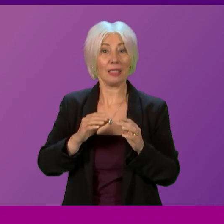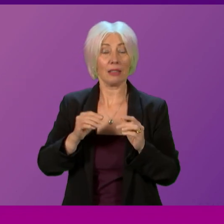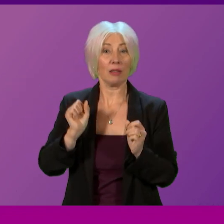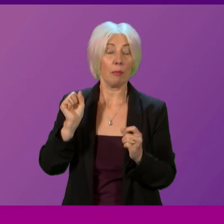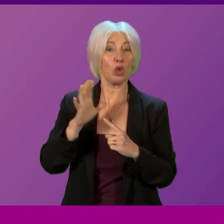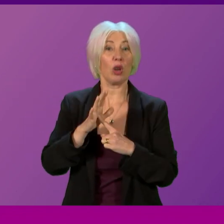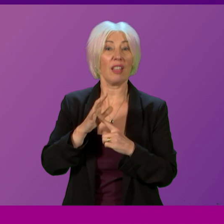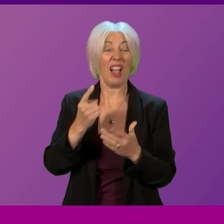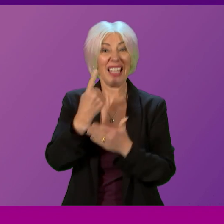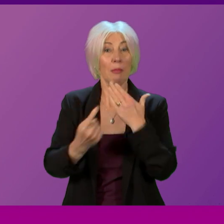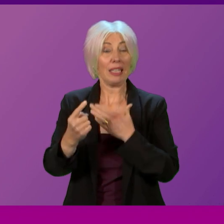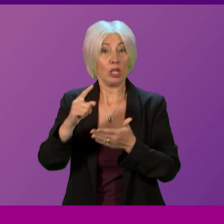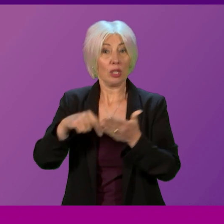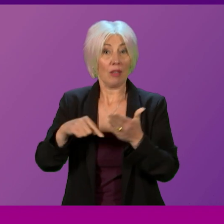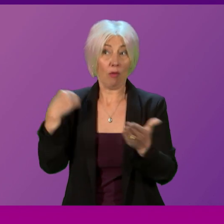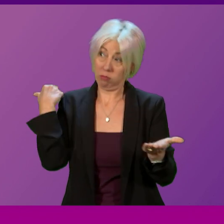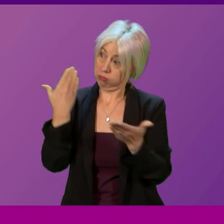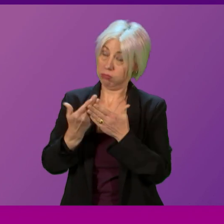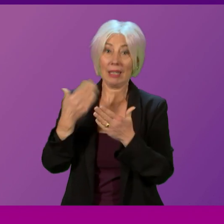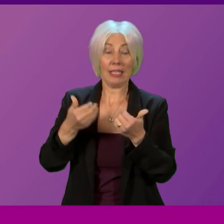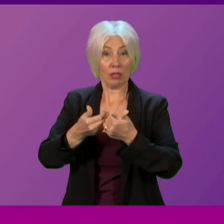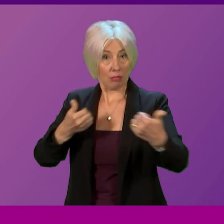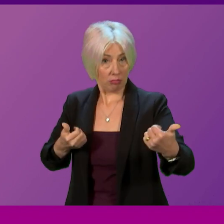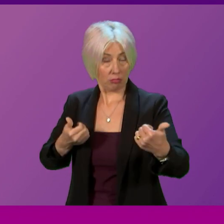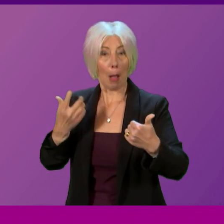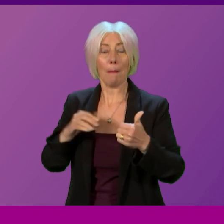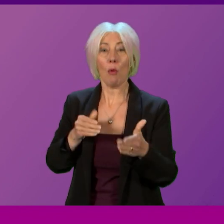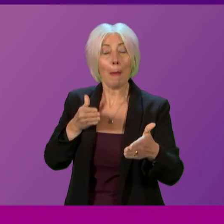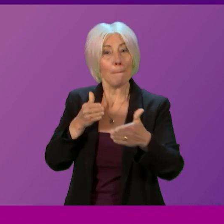referendum in the history of devolution, but it has been blocked from enacting that mandate.